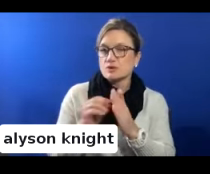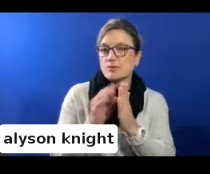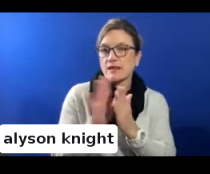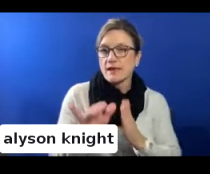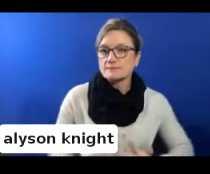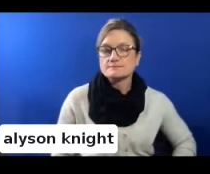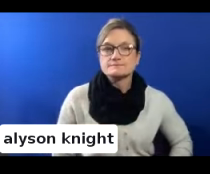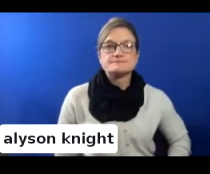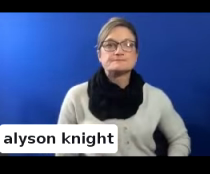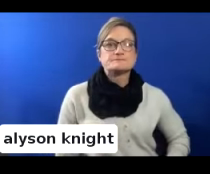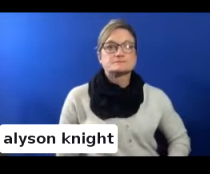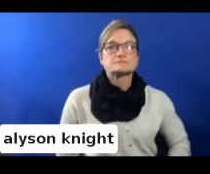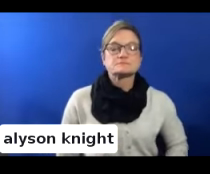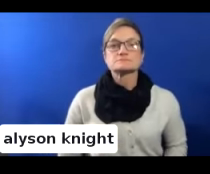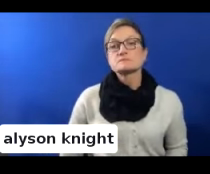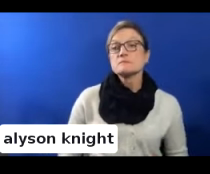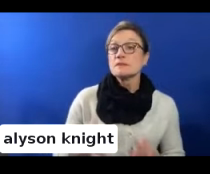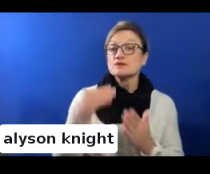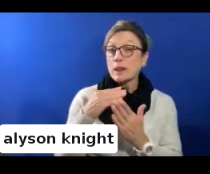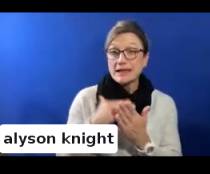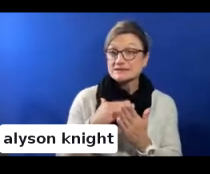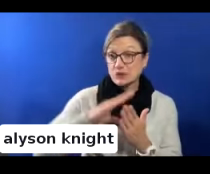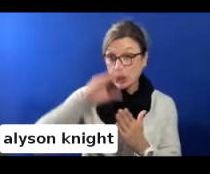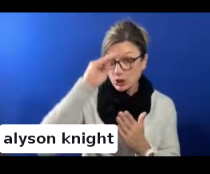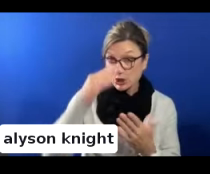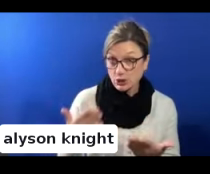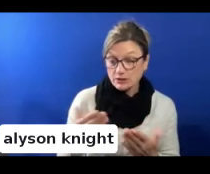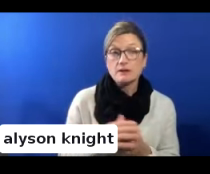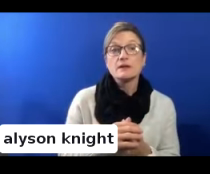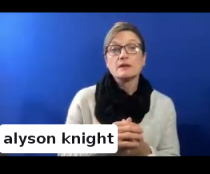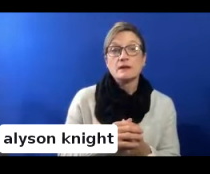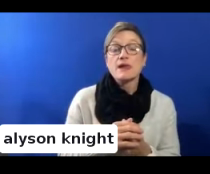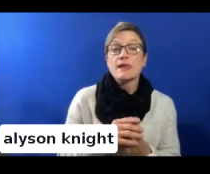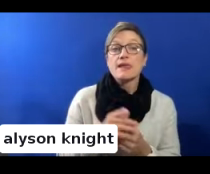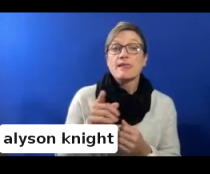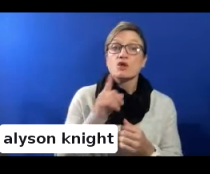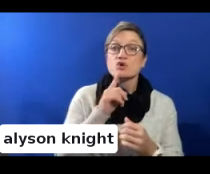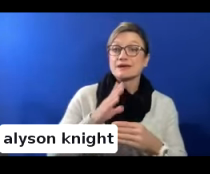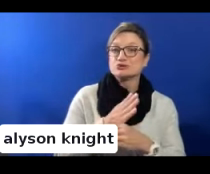Regarding lessons learned. This is where you can share what you have learned as